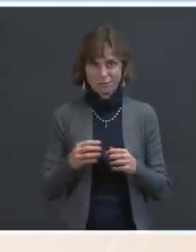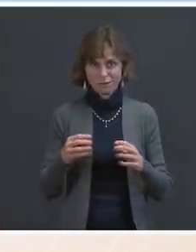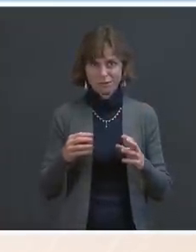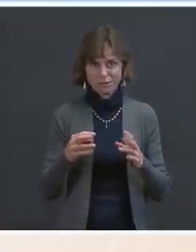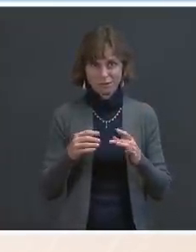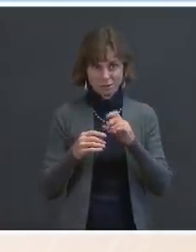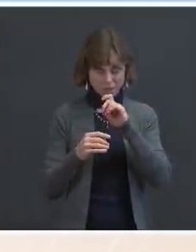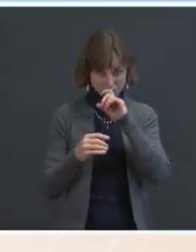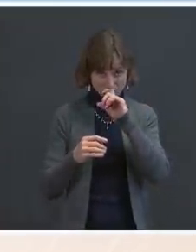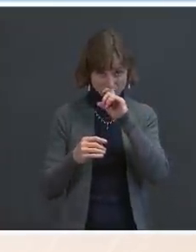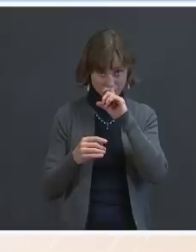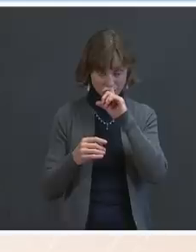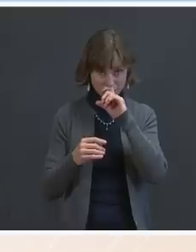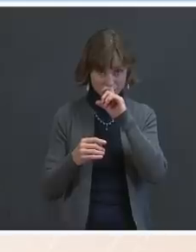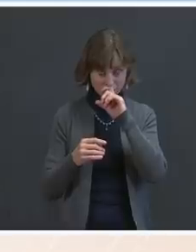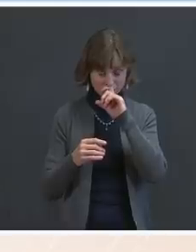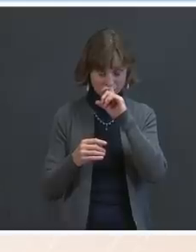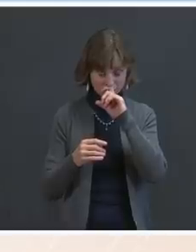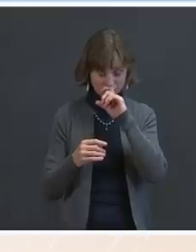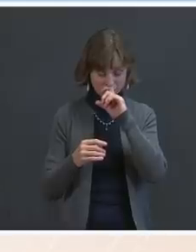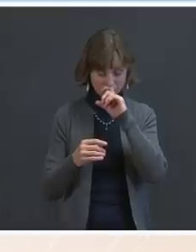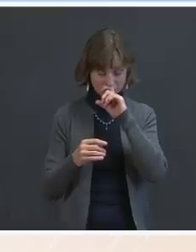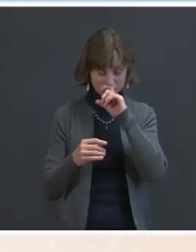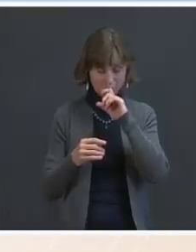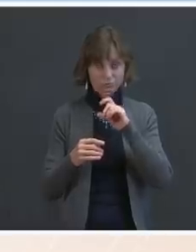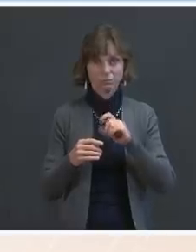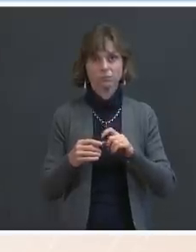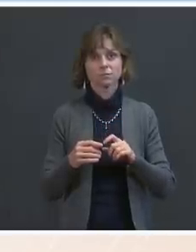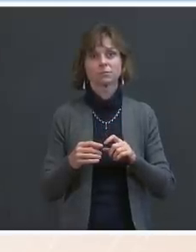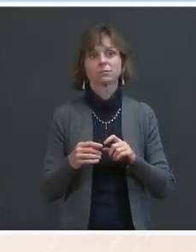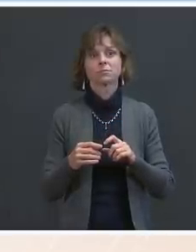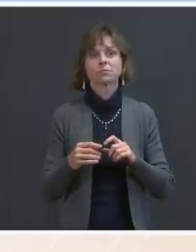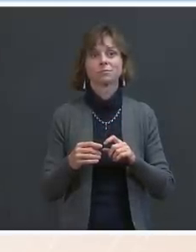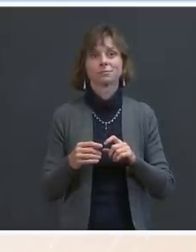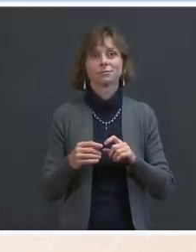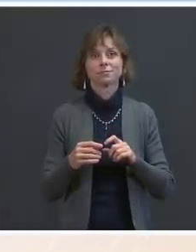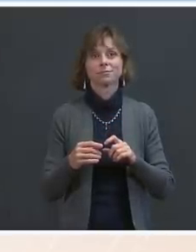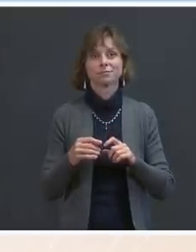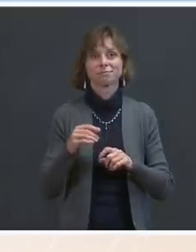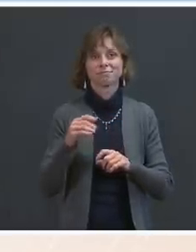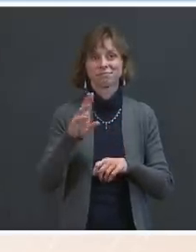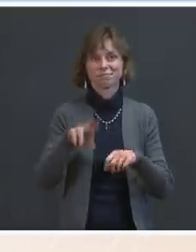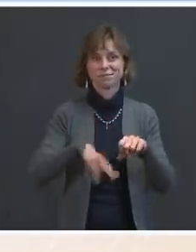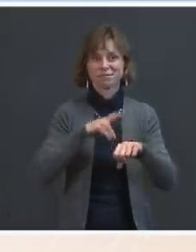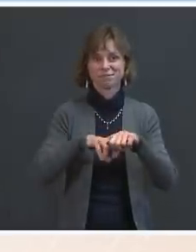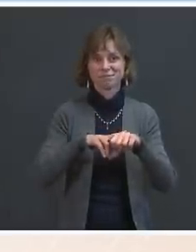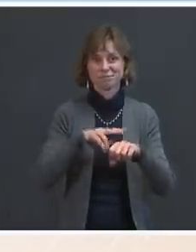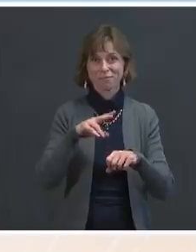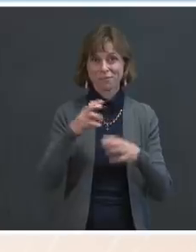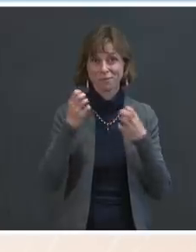The Press: So, in California, Republicans are seeking to nationalize the recall effort against Governor Gavin Newsom